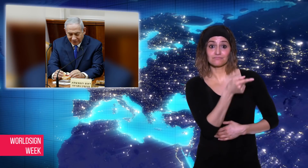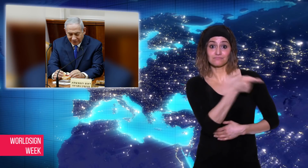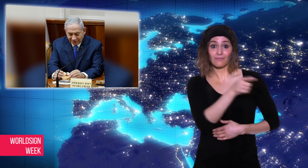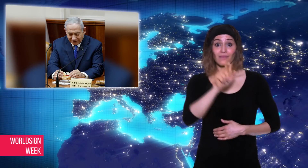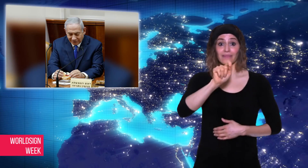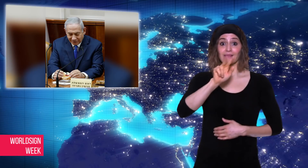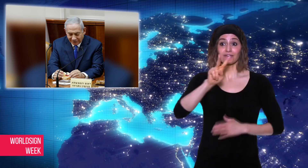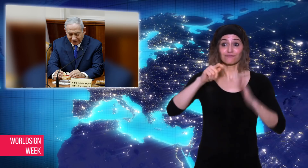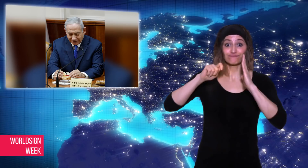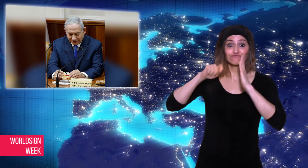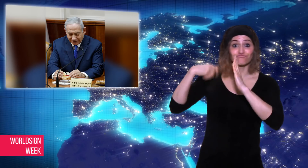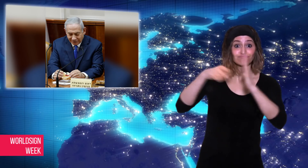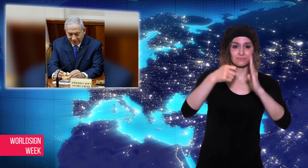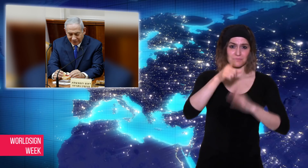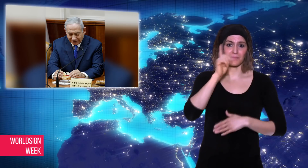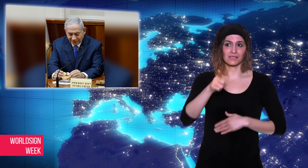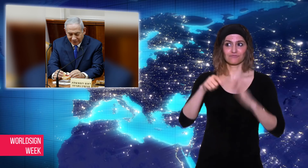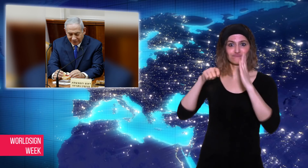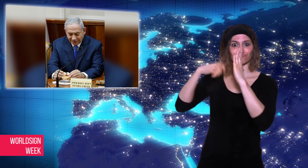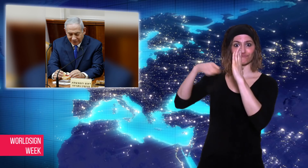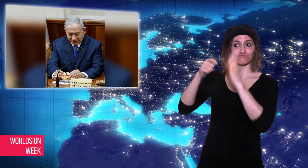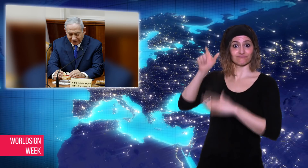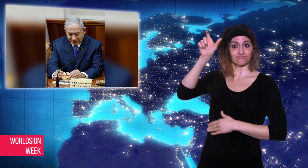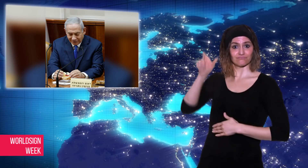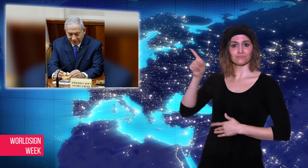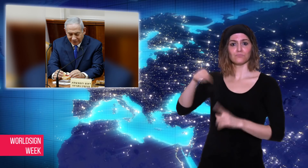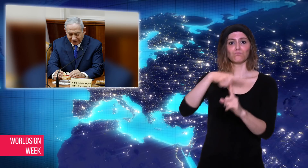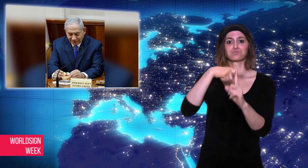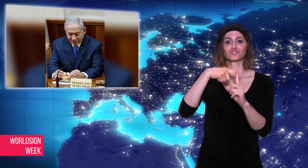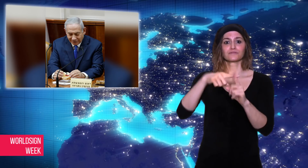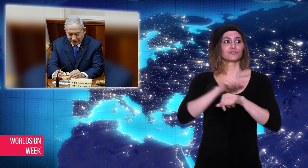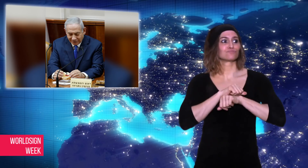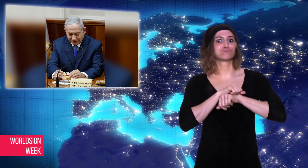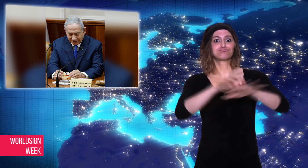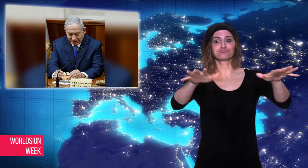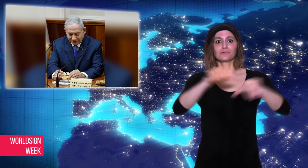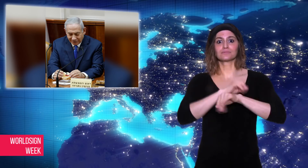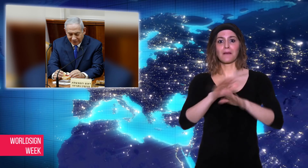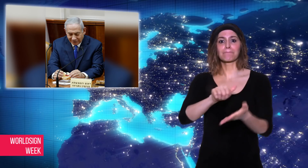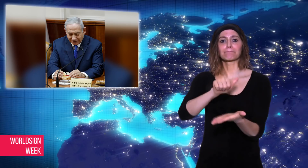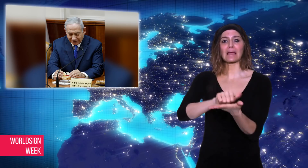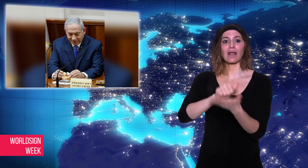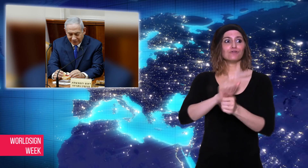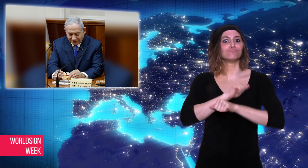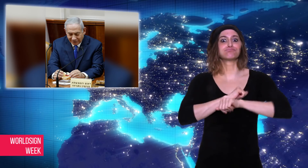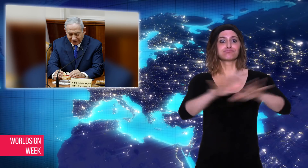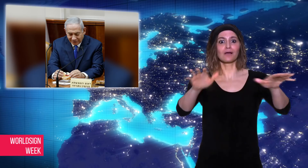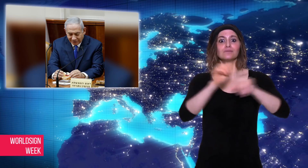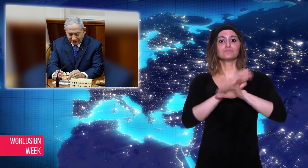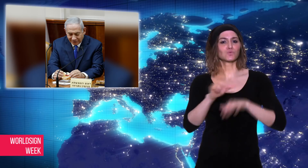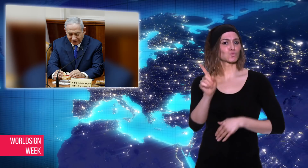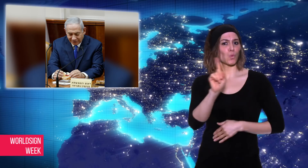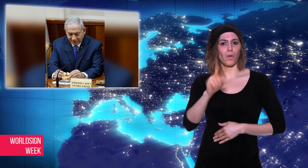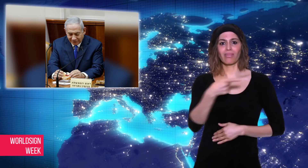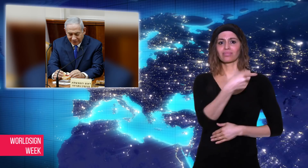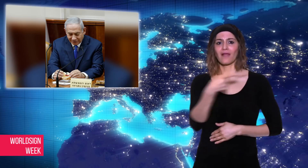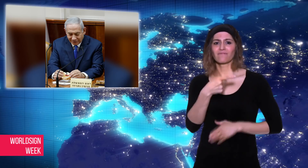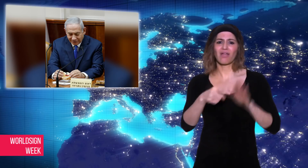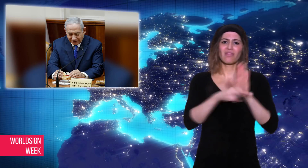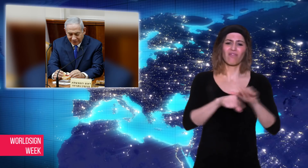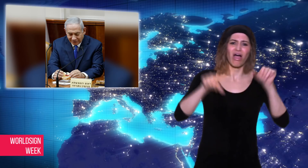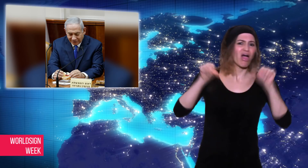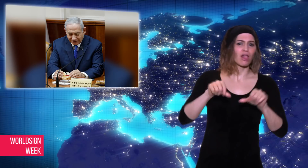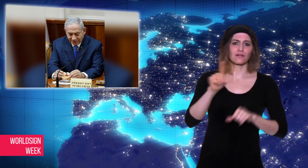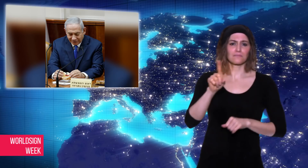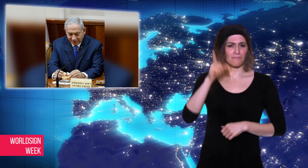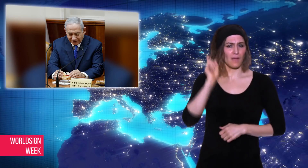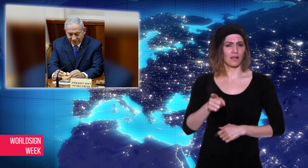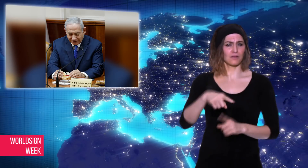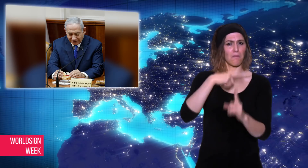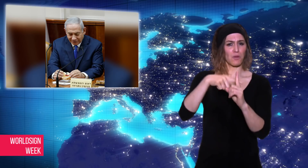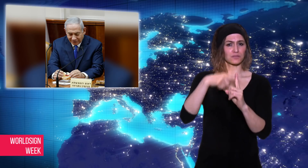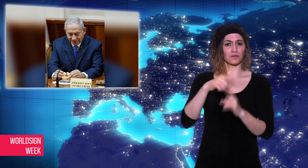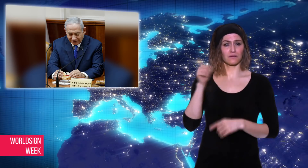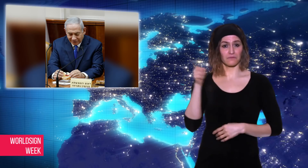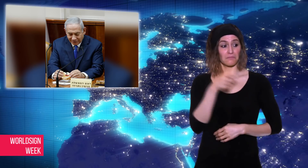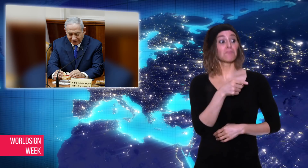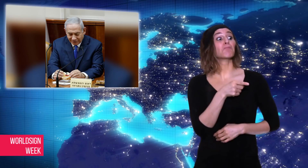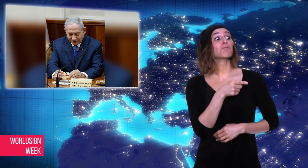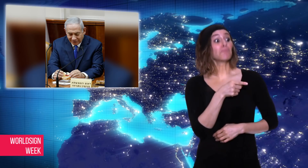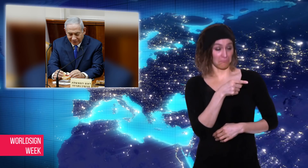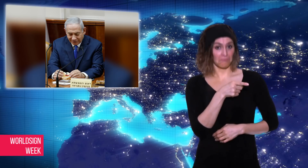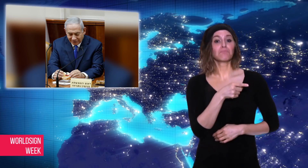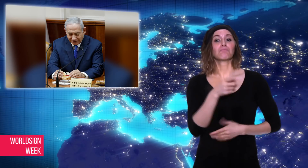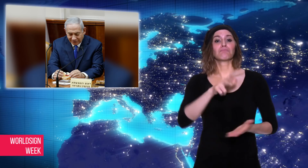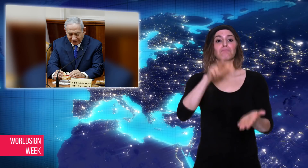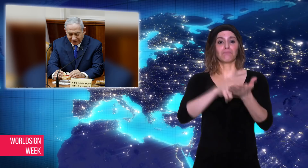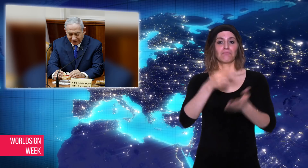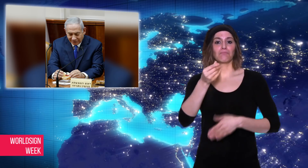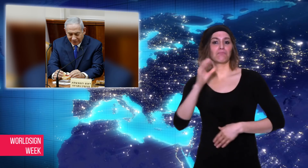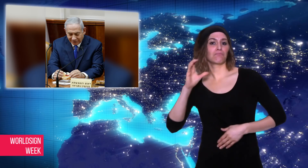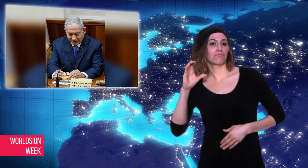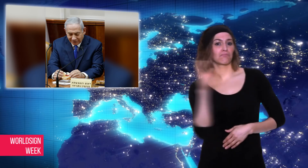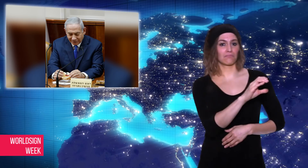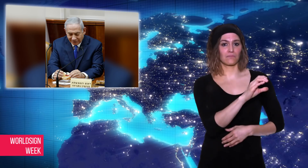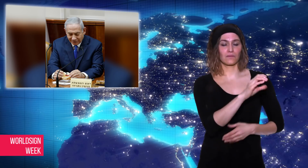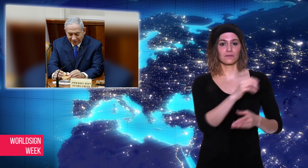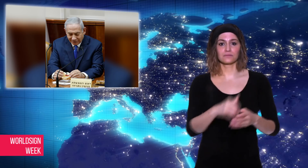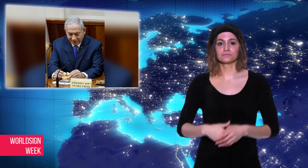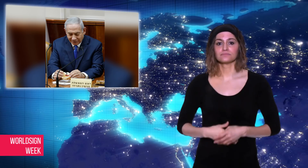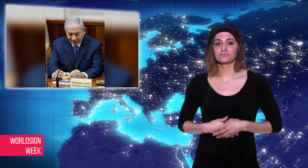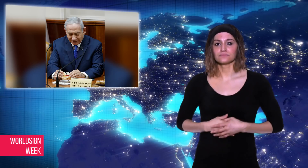hundreds of millions of dollars for a telecommunications company